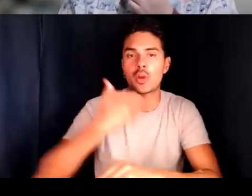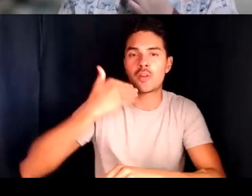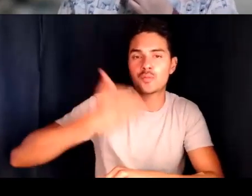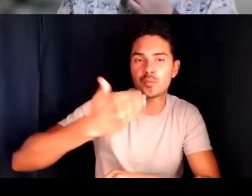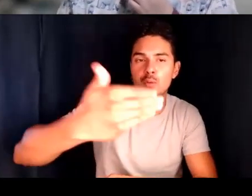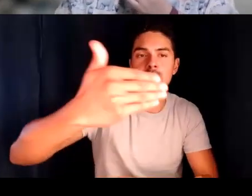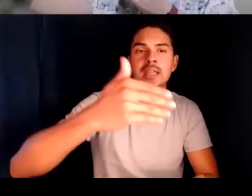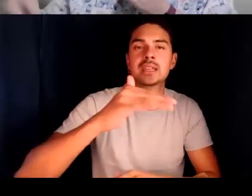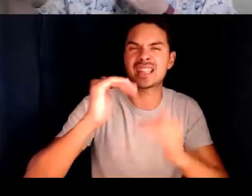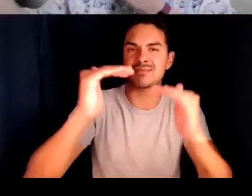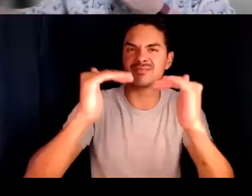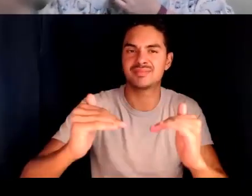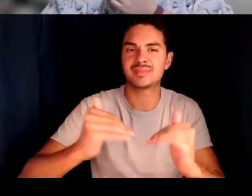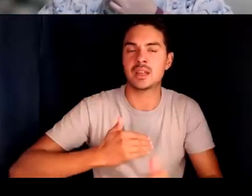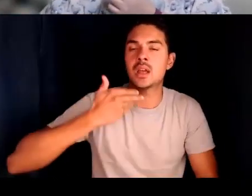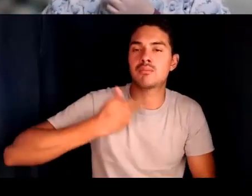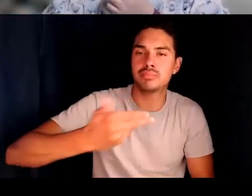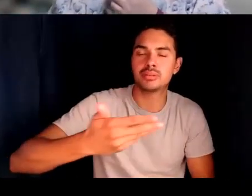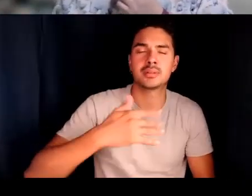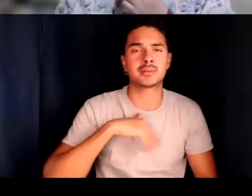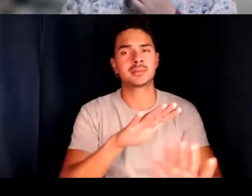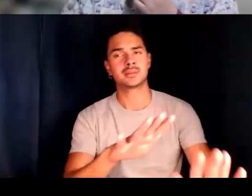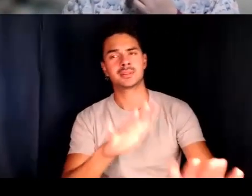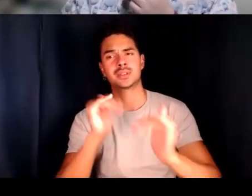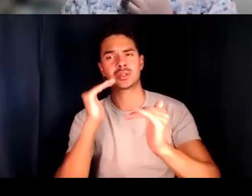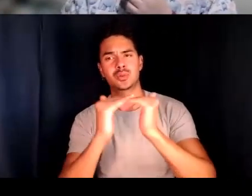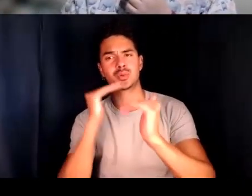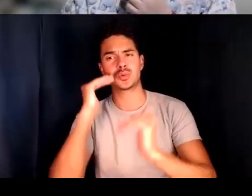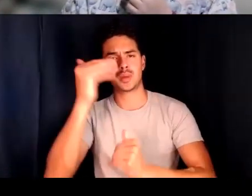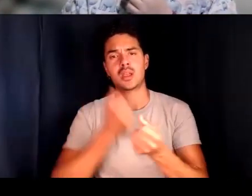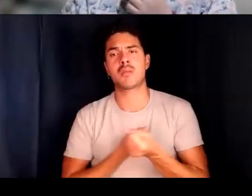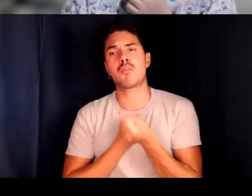in a way that's, you know, more often than many people do.